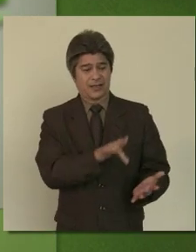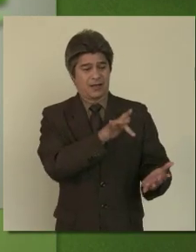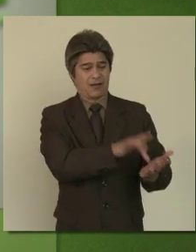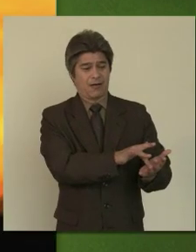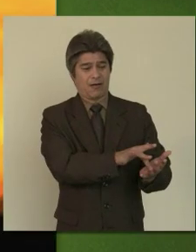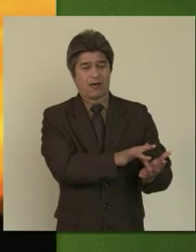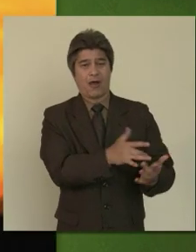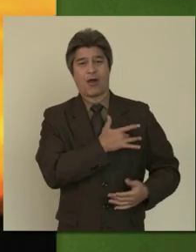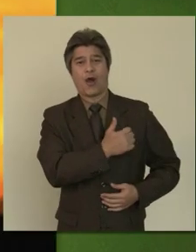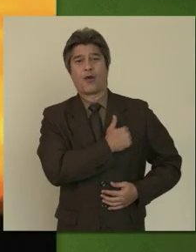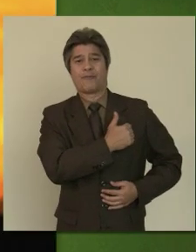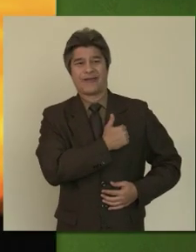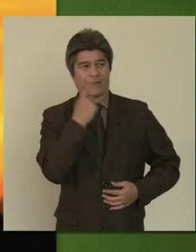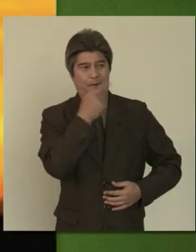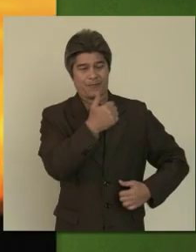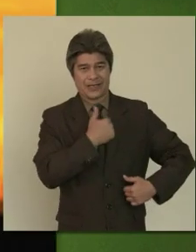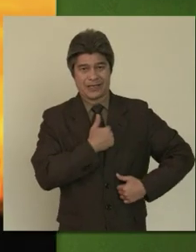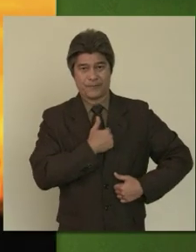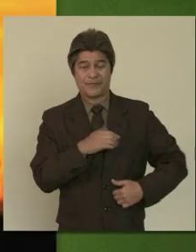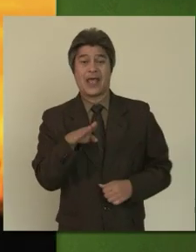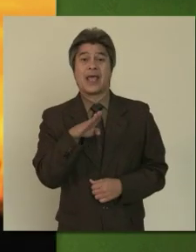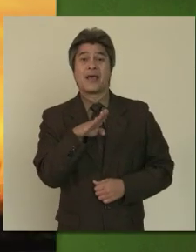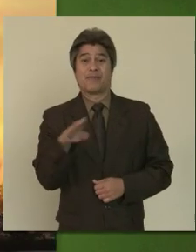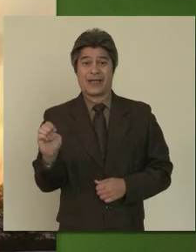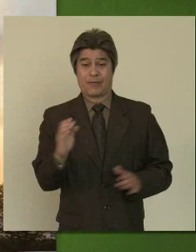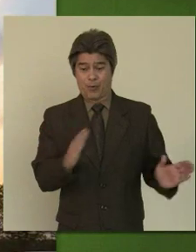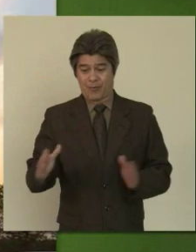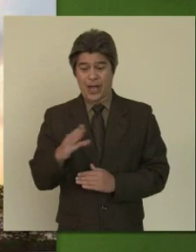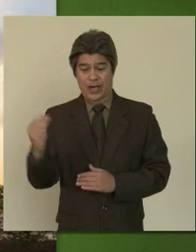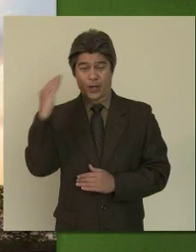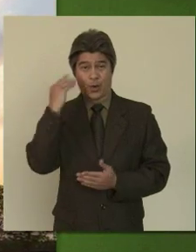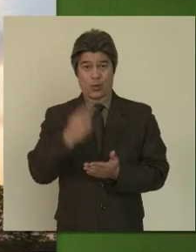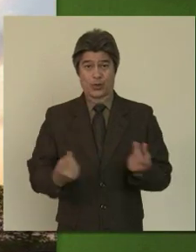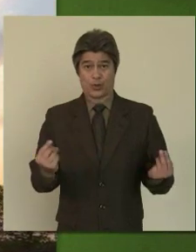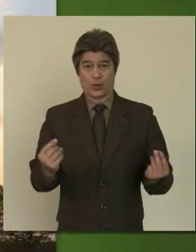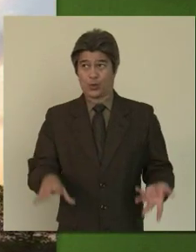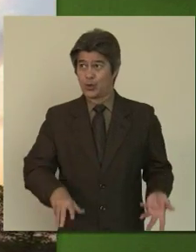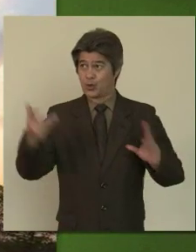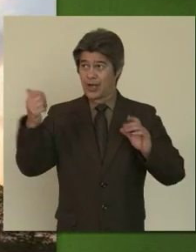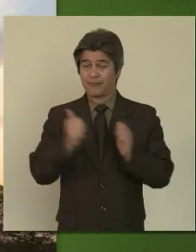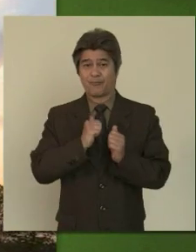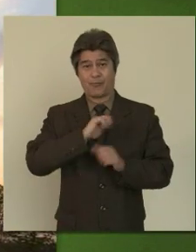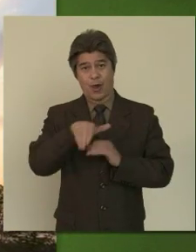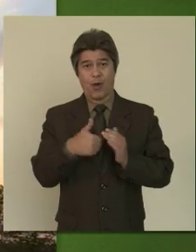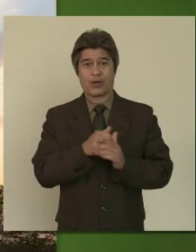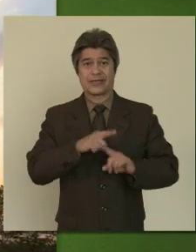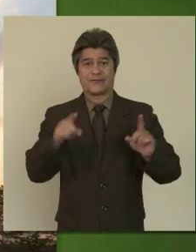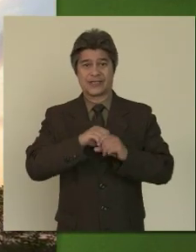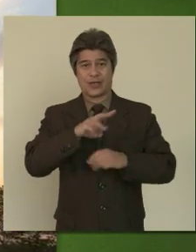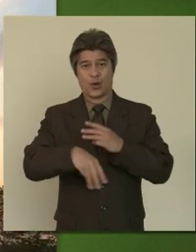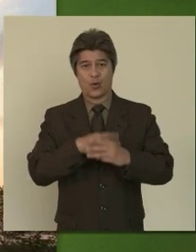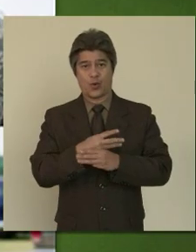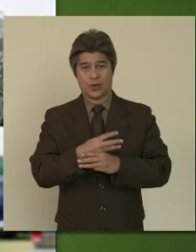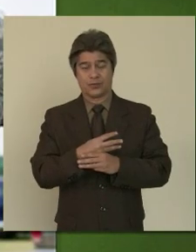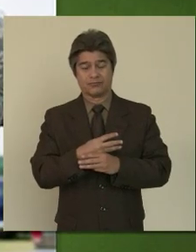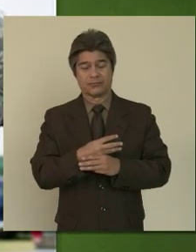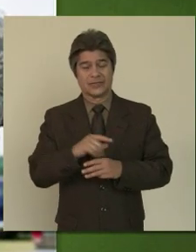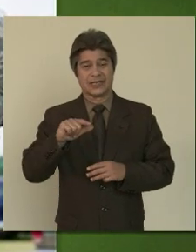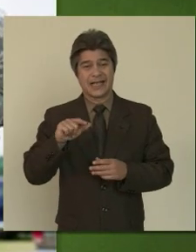Being prepared, and knowing what to do in a crisis, makes all the difference in the world. Each second counts. It’s your responsibility as a service member